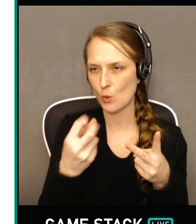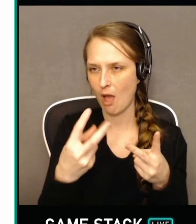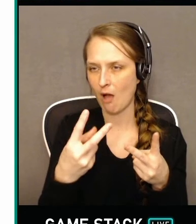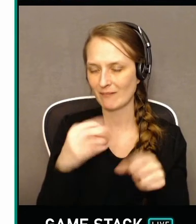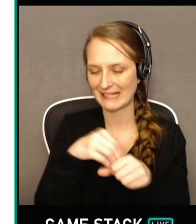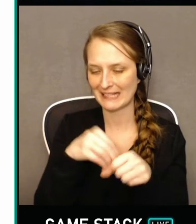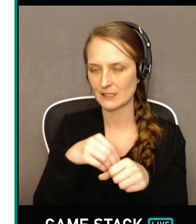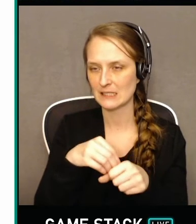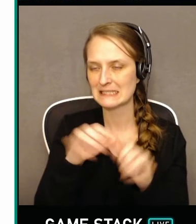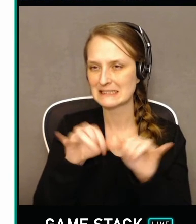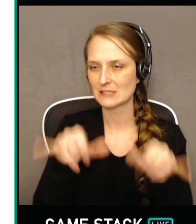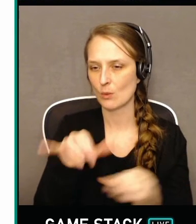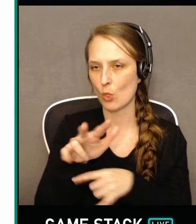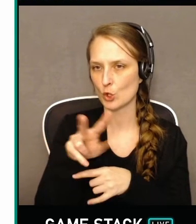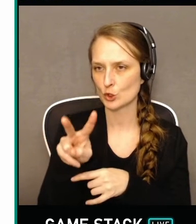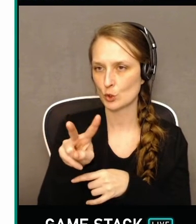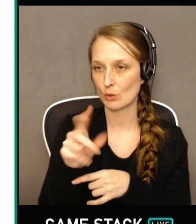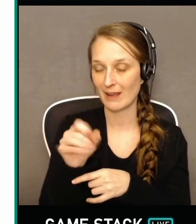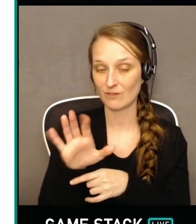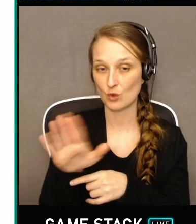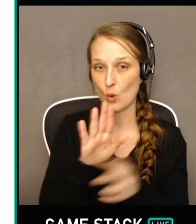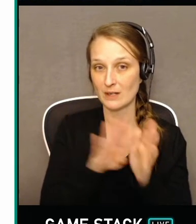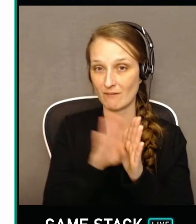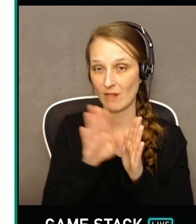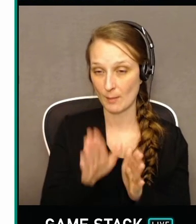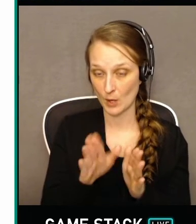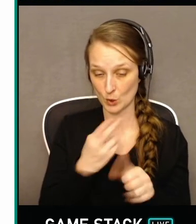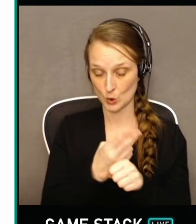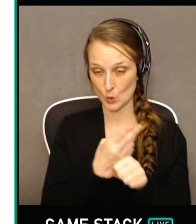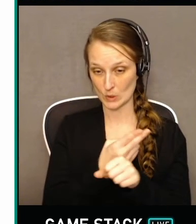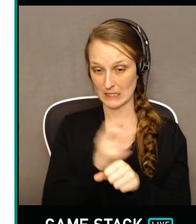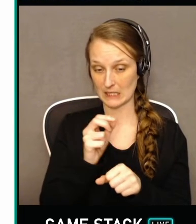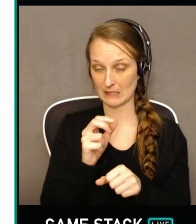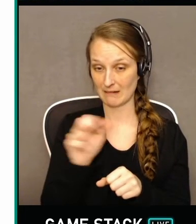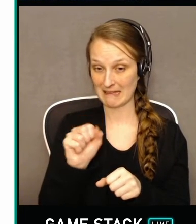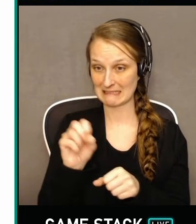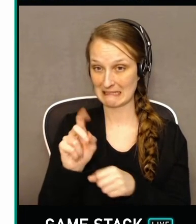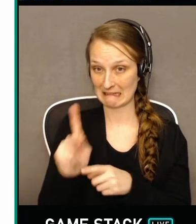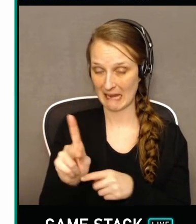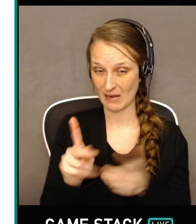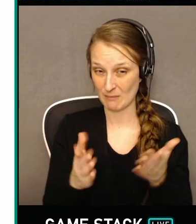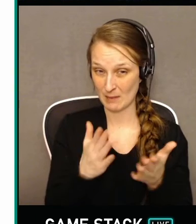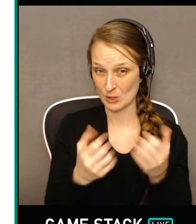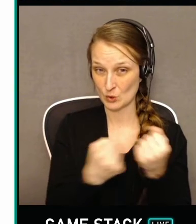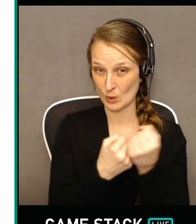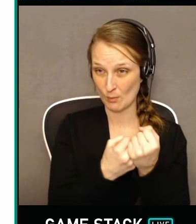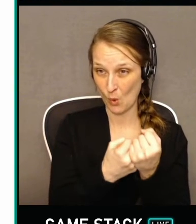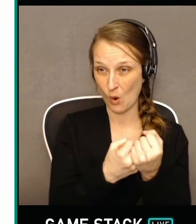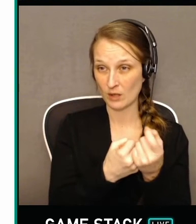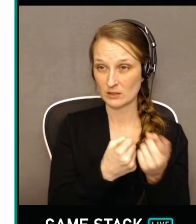32. If you're a developer using the Agility SDK, you might export these constants via a module definition,